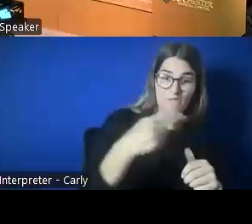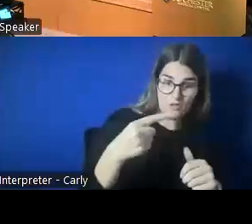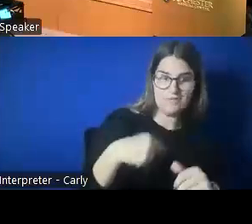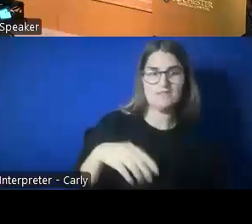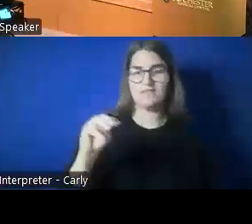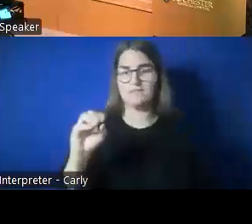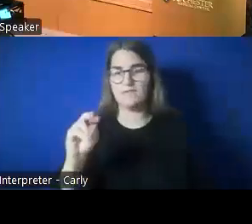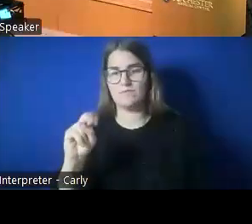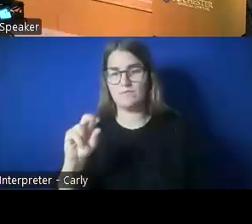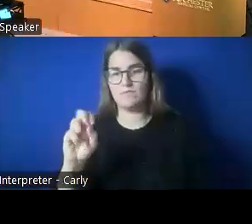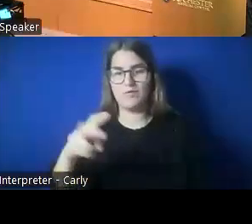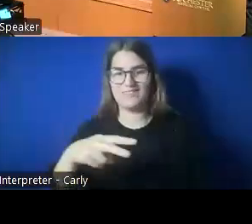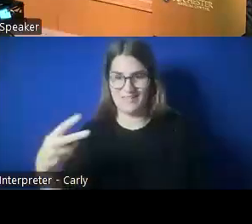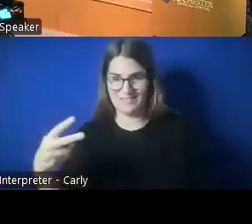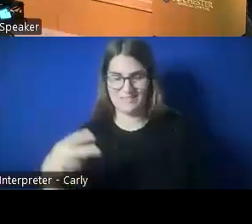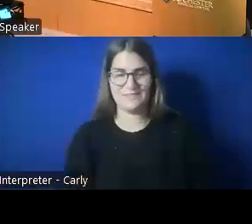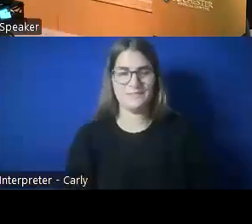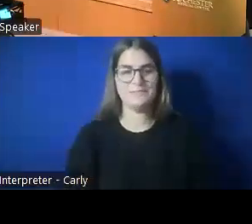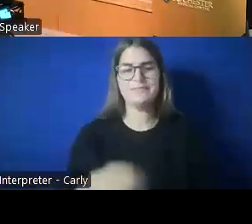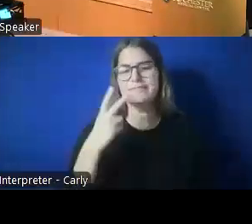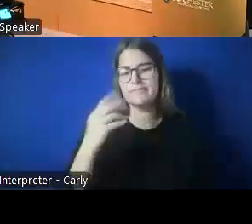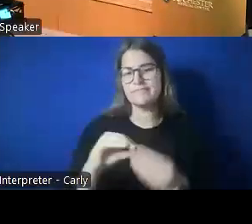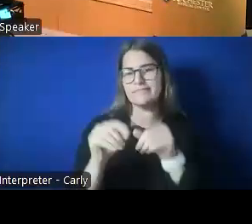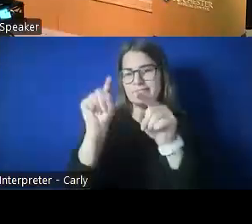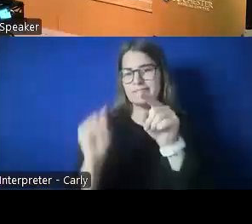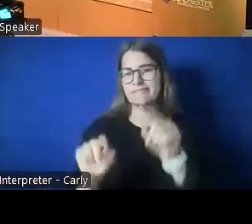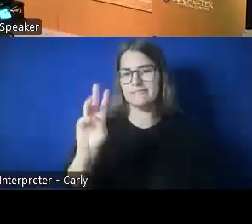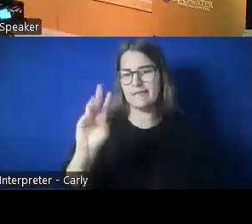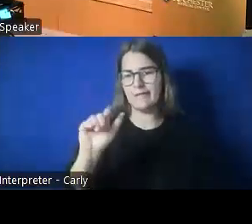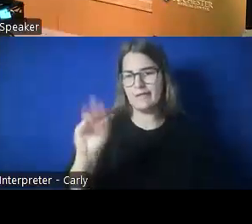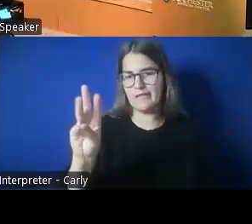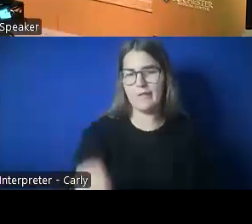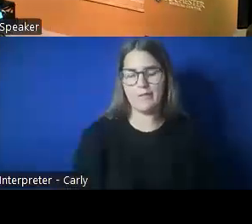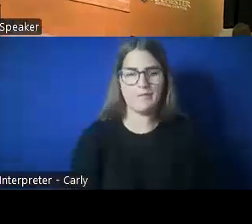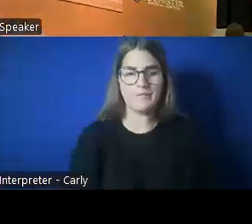statistics up there from Willow um in terms of and I'm sure some of you who have been around